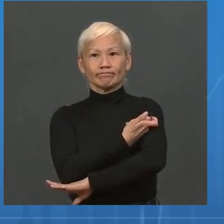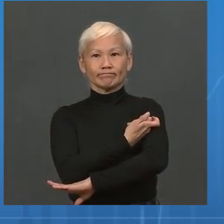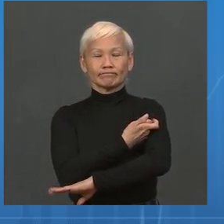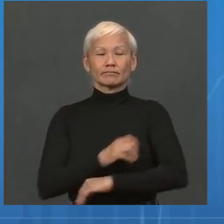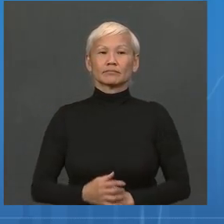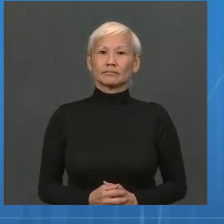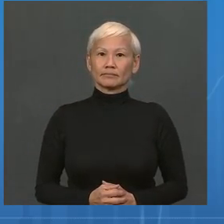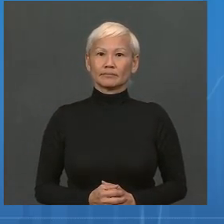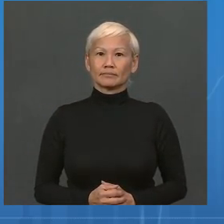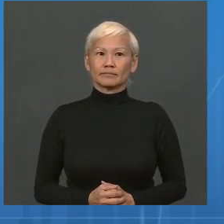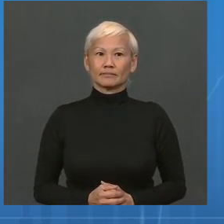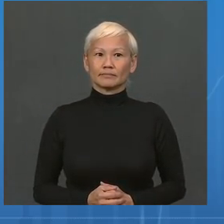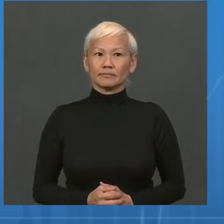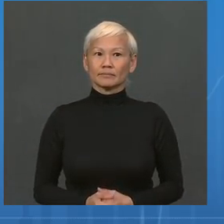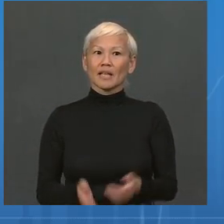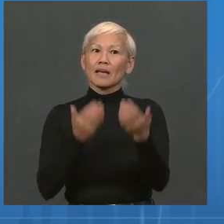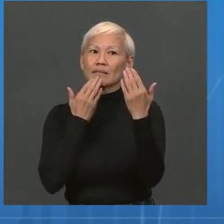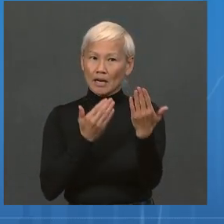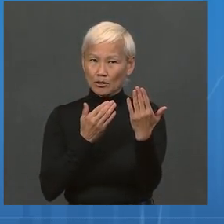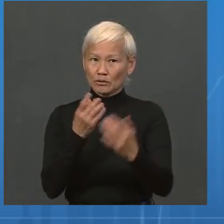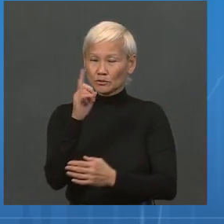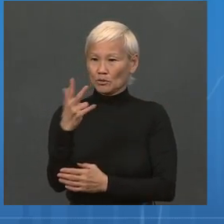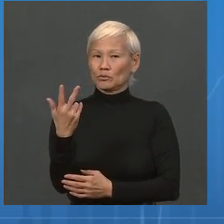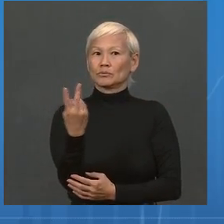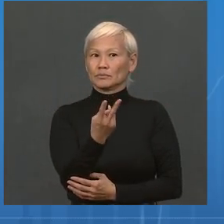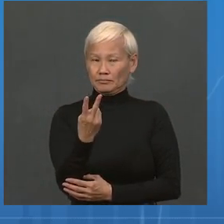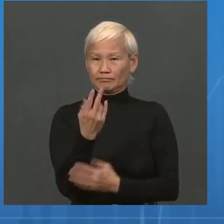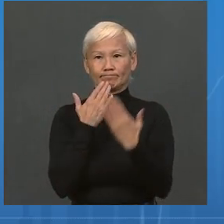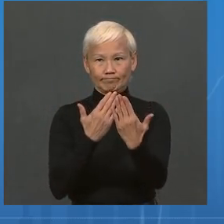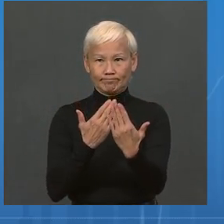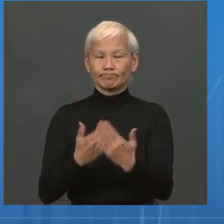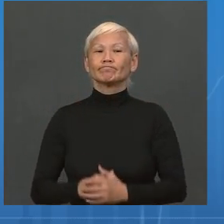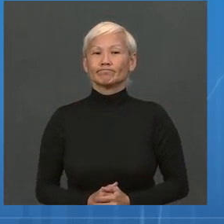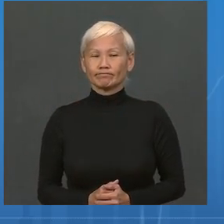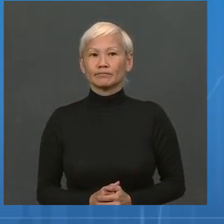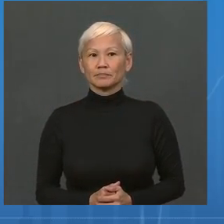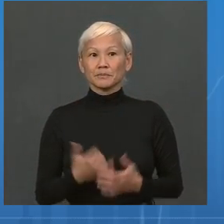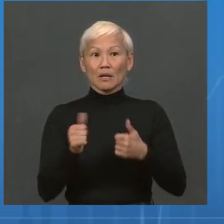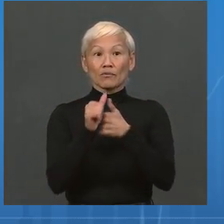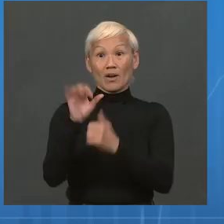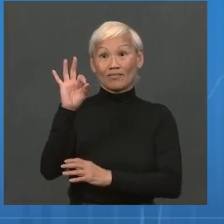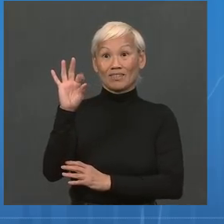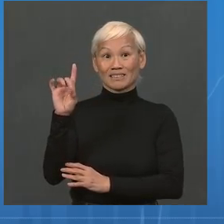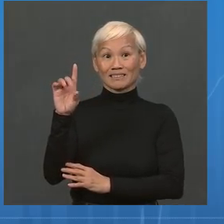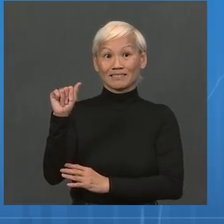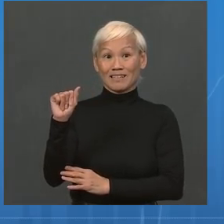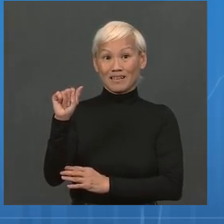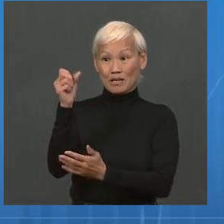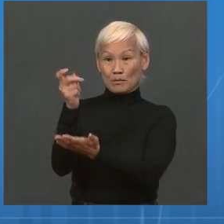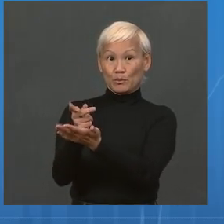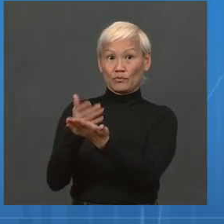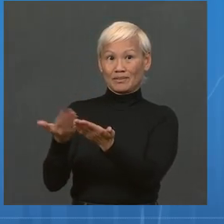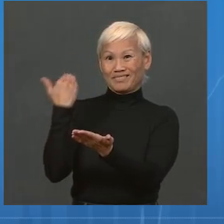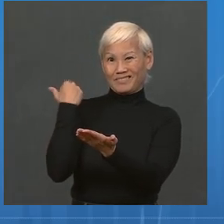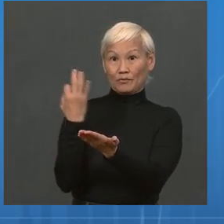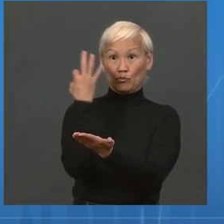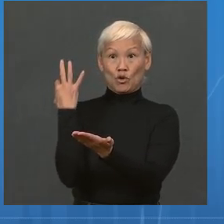Mr. Zients: Okay. Well, thank you, Doctors. Following FDA's authorization last Friday, teams immediately began packing vaccines